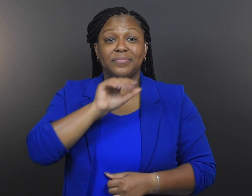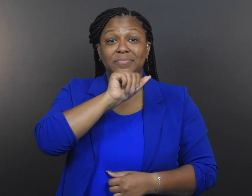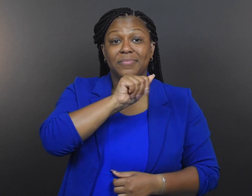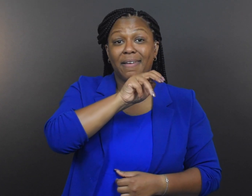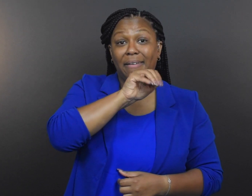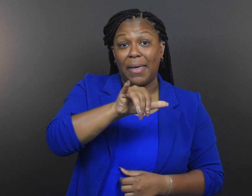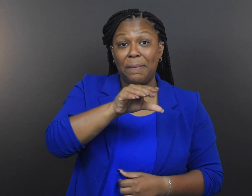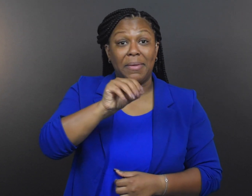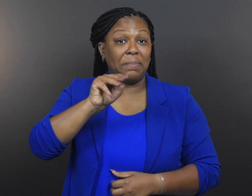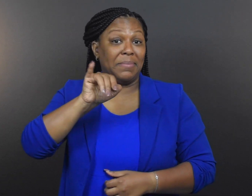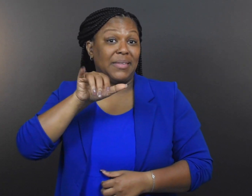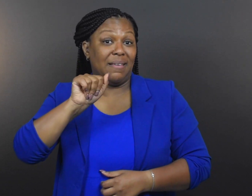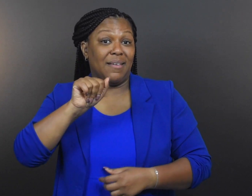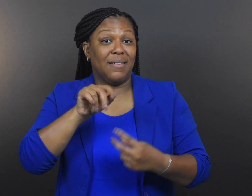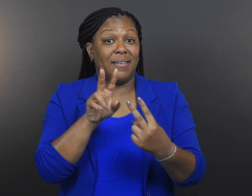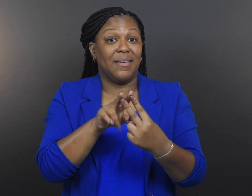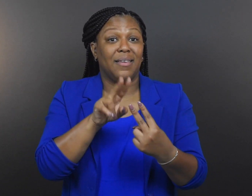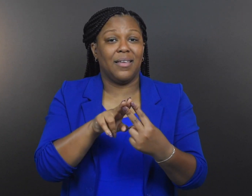Amy and Mia are among more than